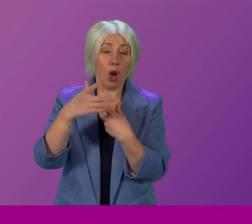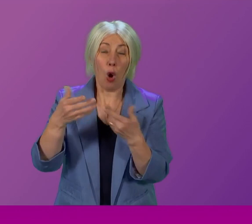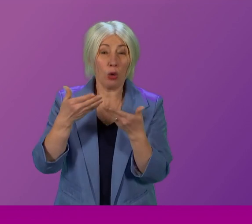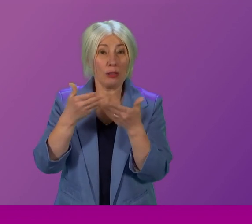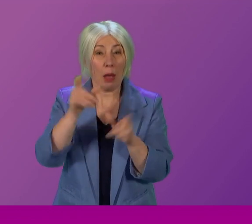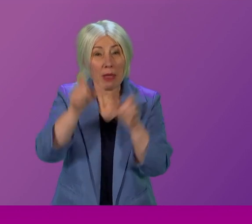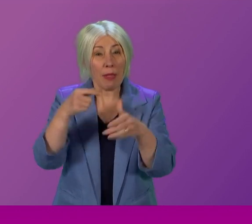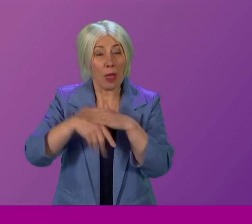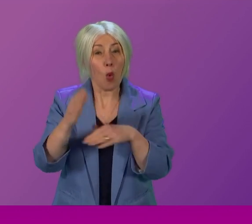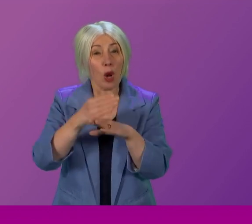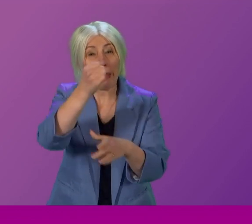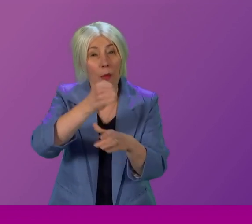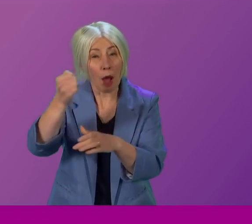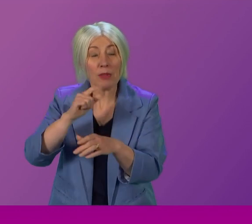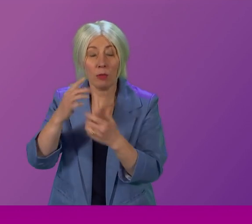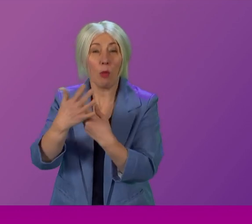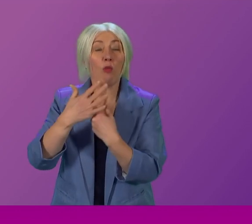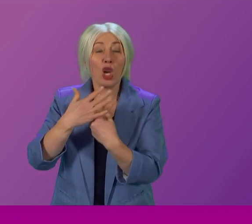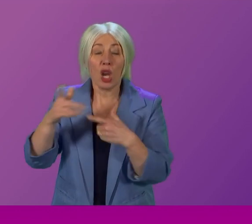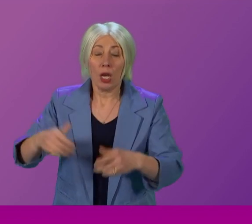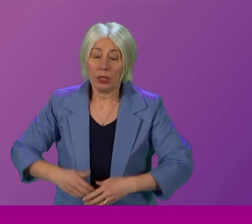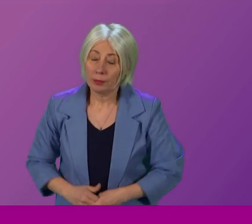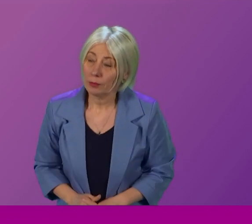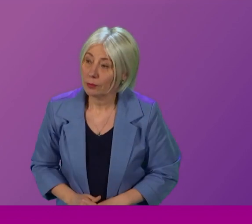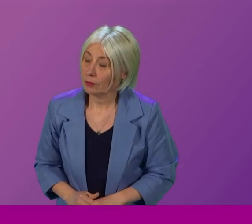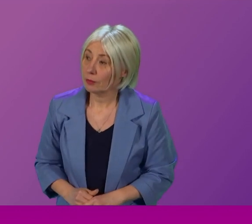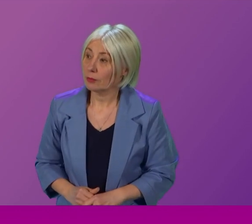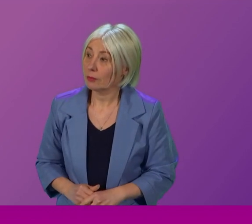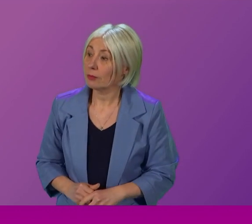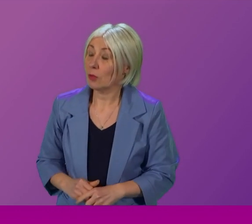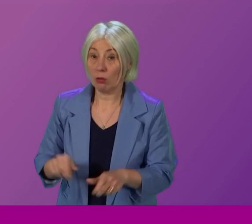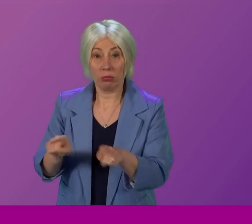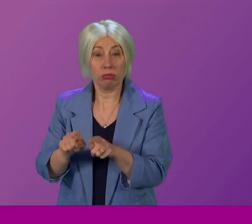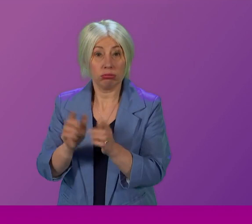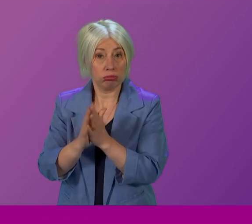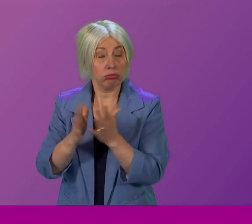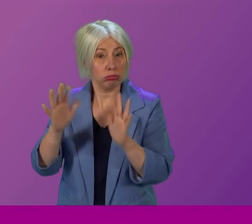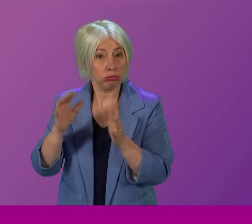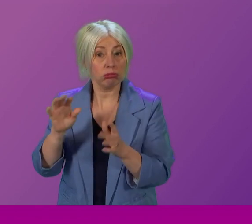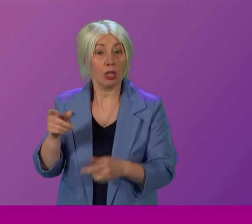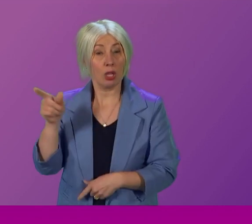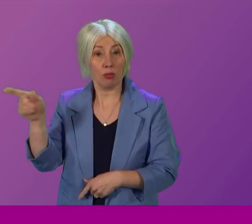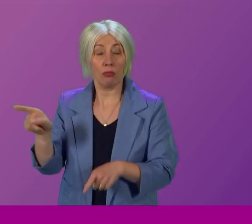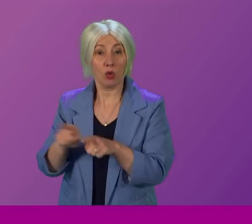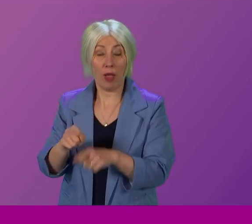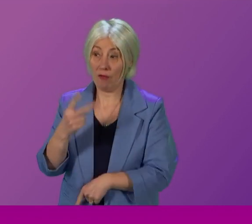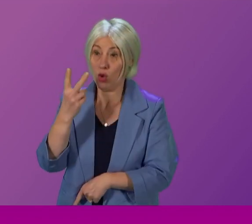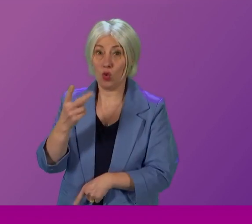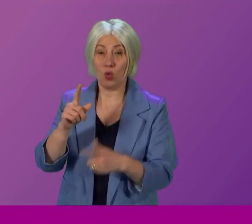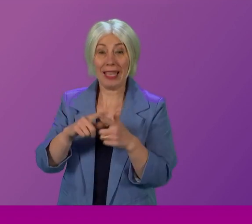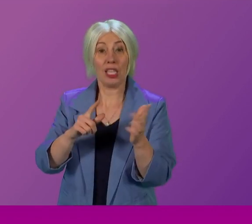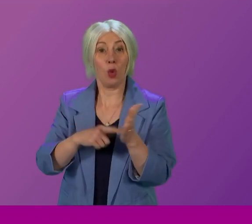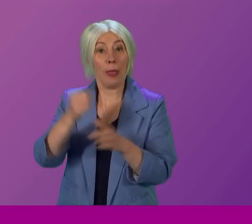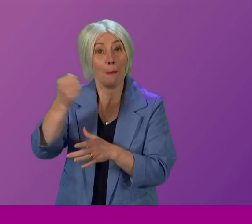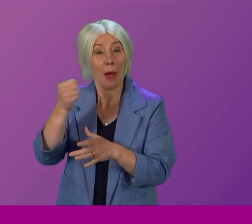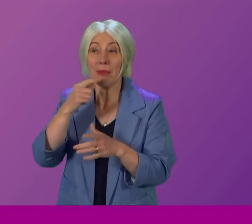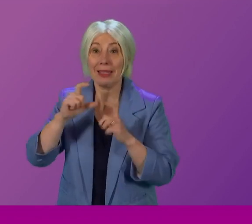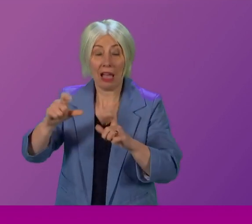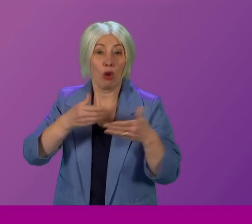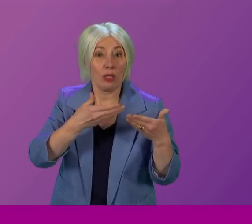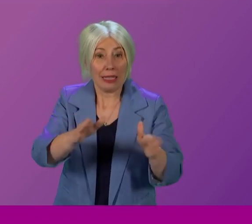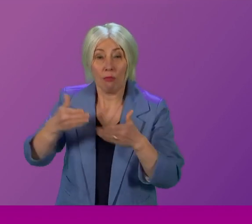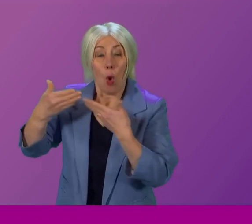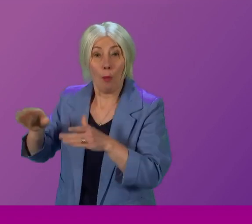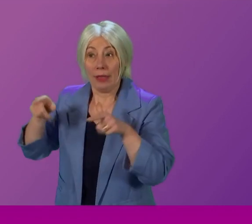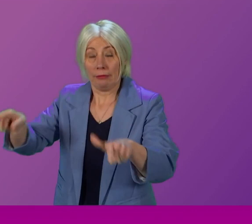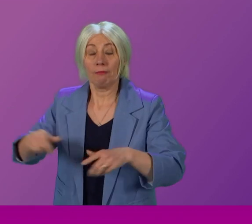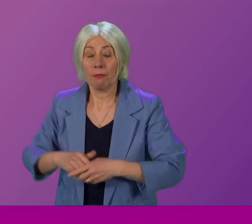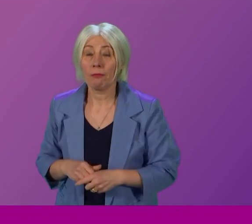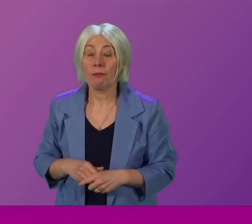I echo the congratulations that Craig Hoy extended. Like many businesses, pubs are